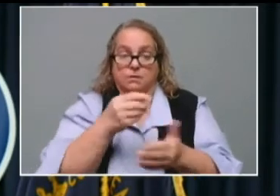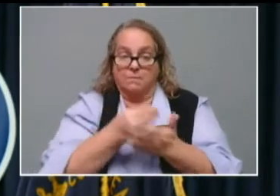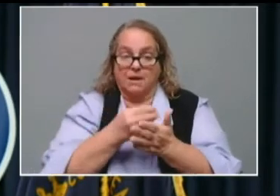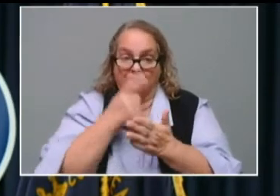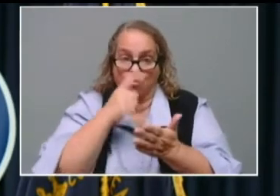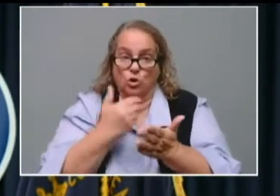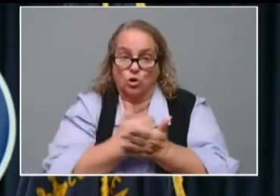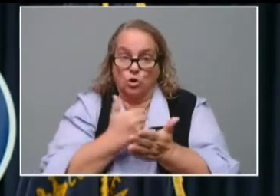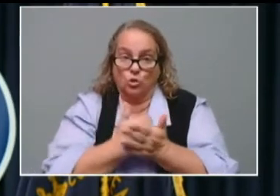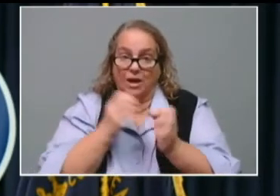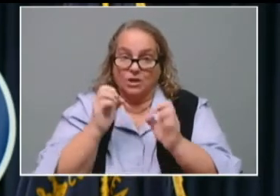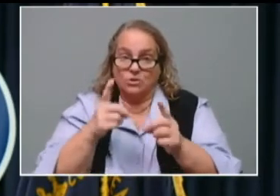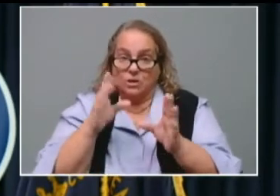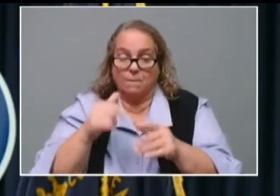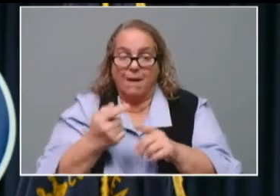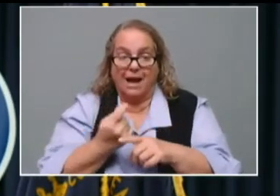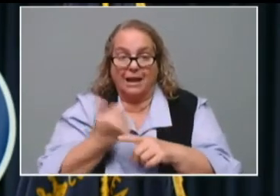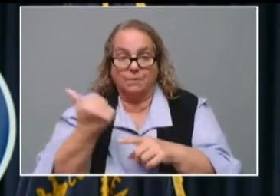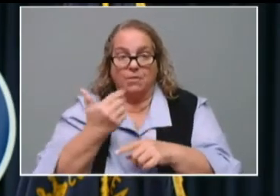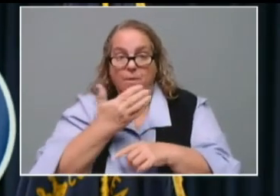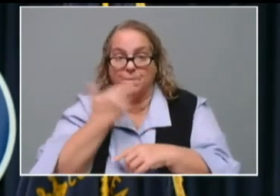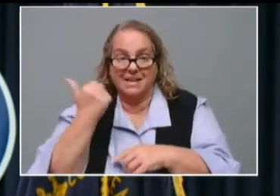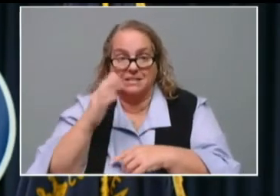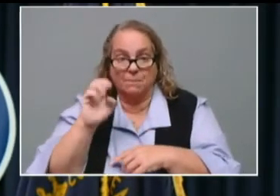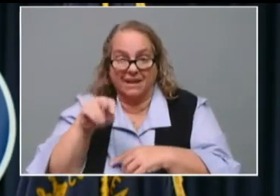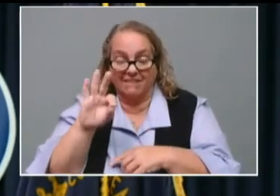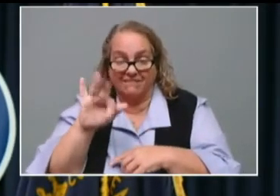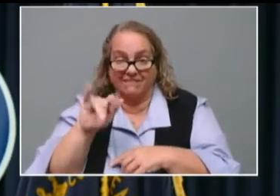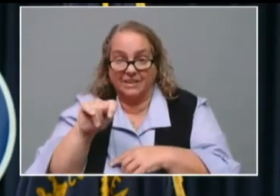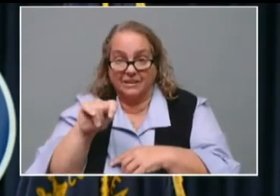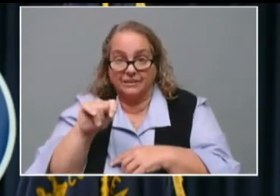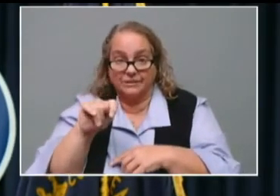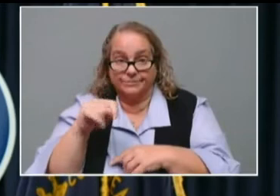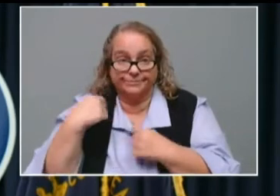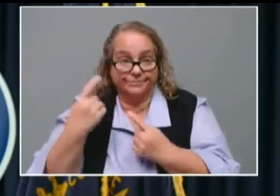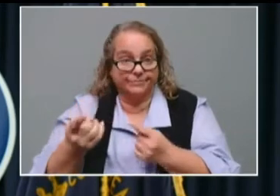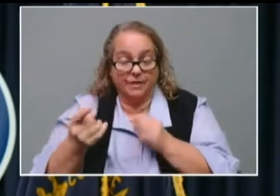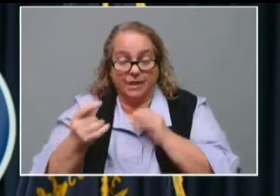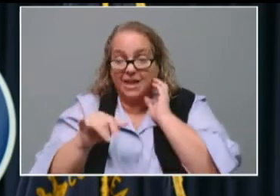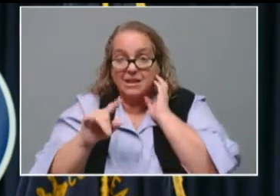the best benefit by far, uh, that not only got people into education but